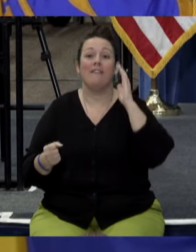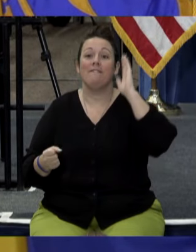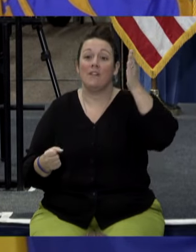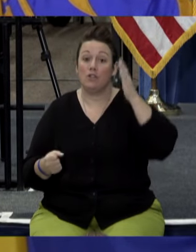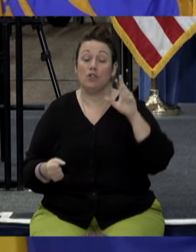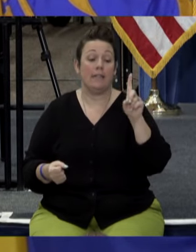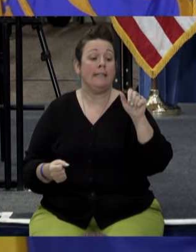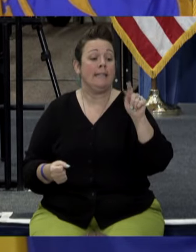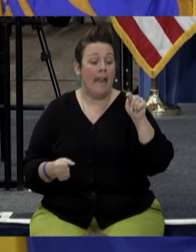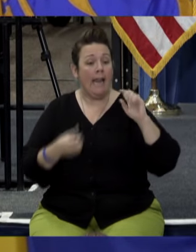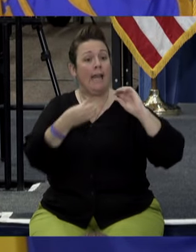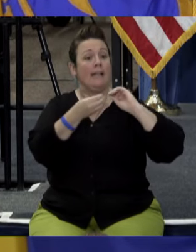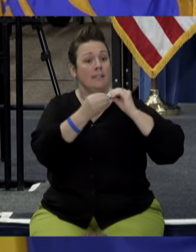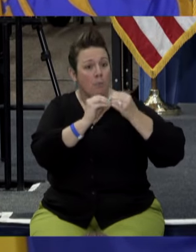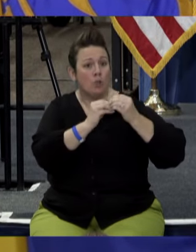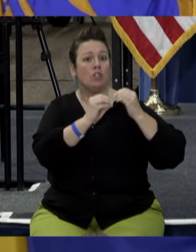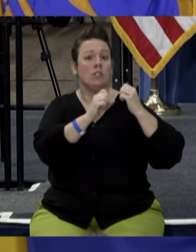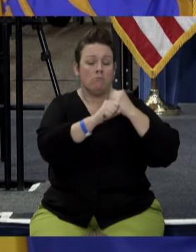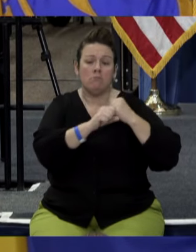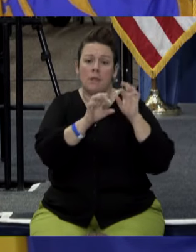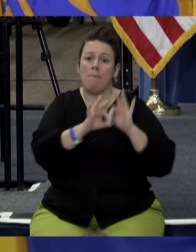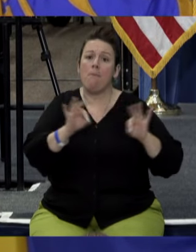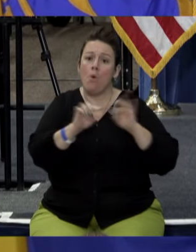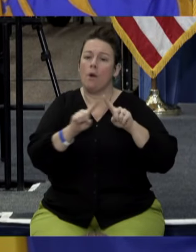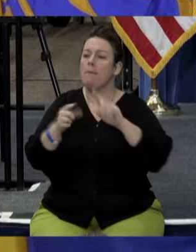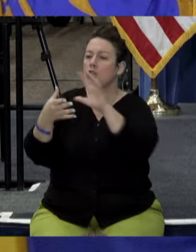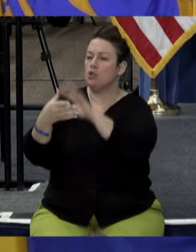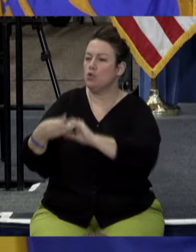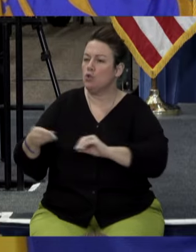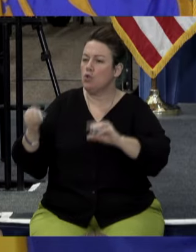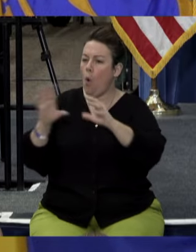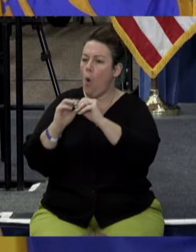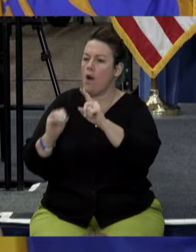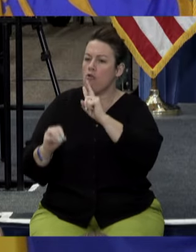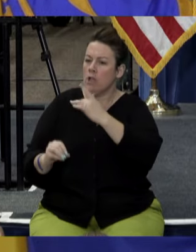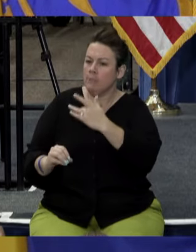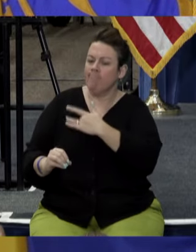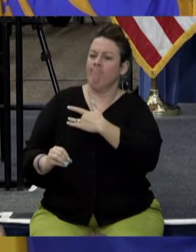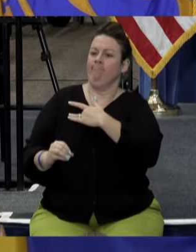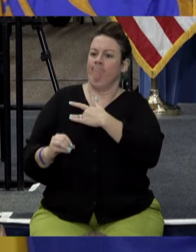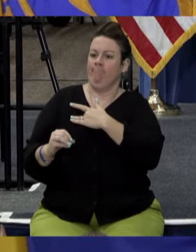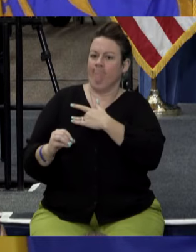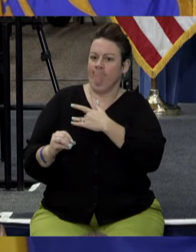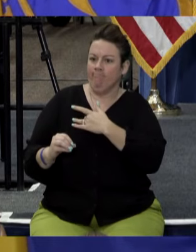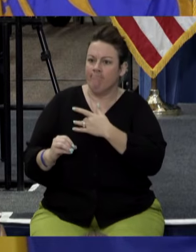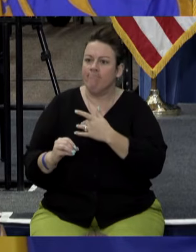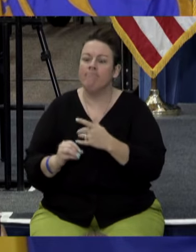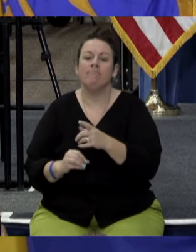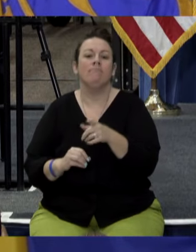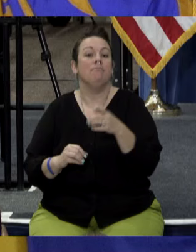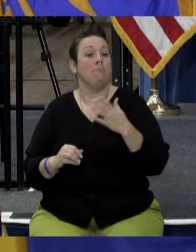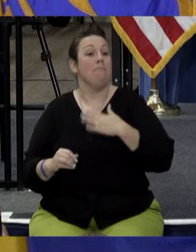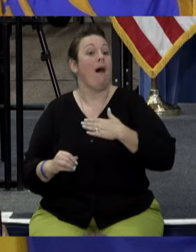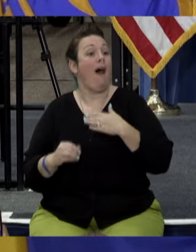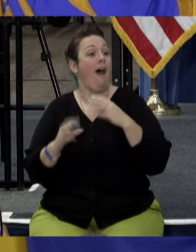but stories help to make the issues real. This is my family caregiver story among